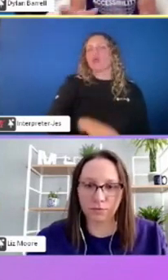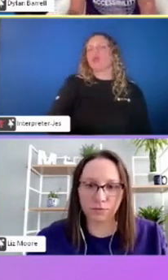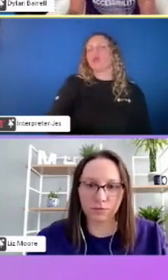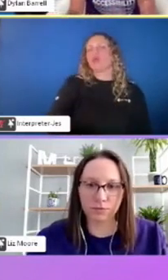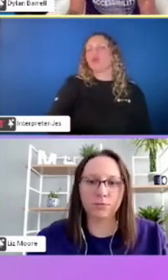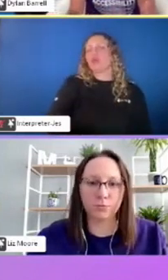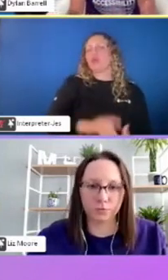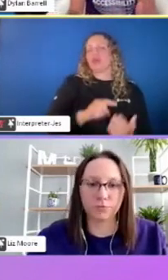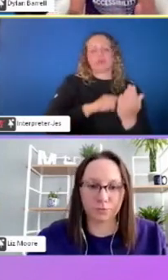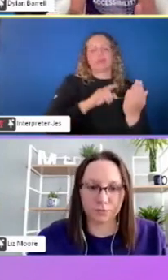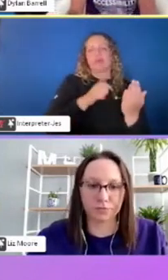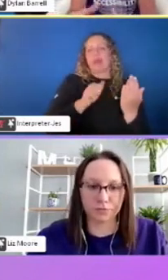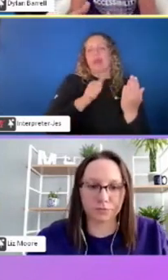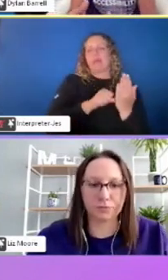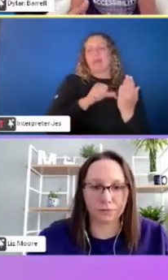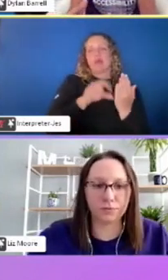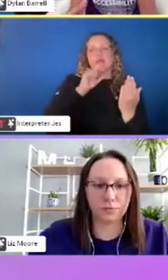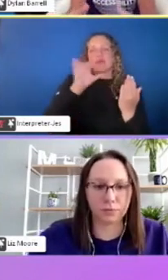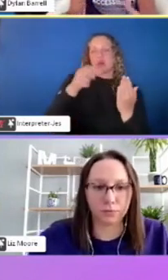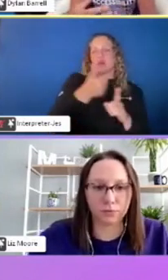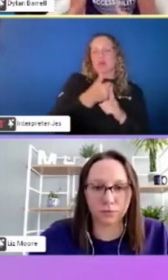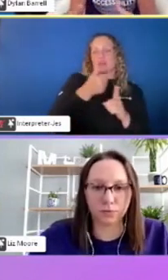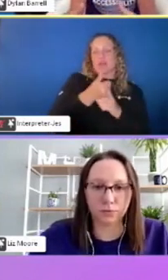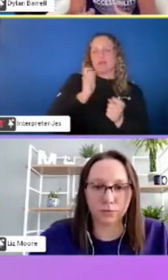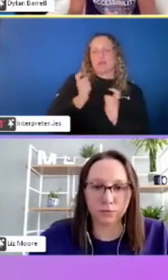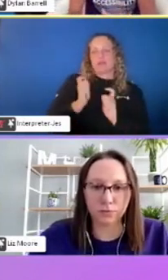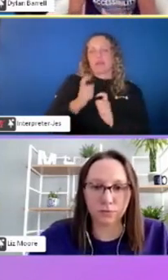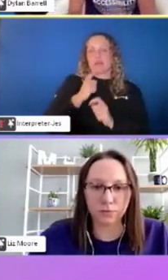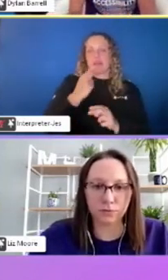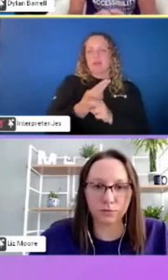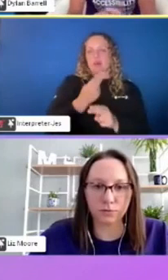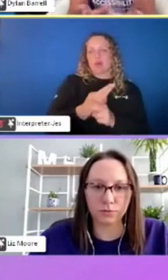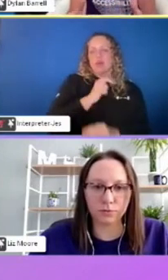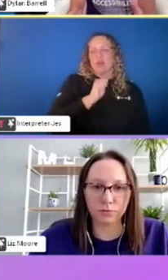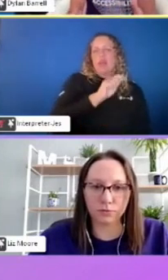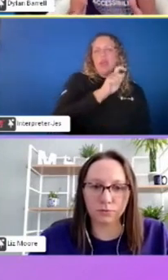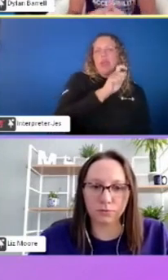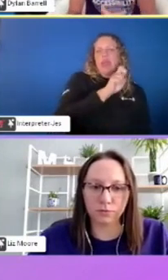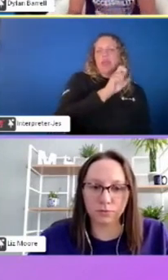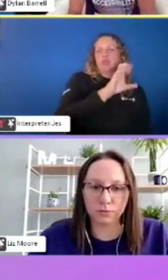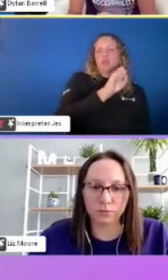You're gonna have to do that yourself if you're using axe-core directly. So it does a lot of other things